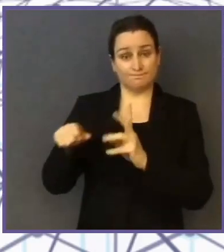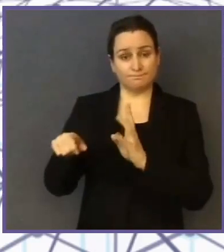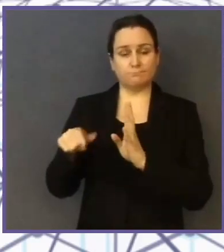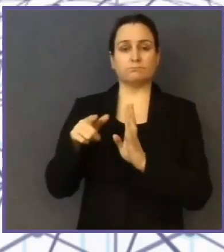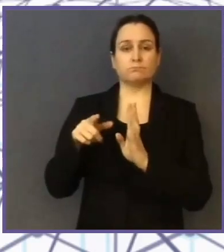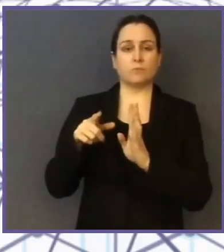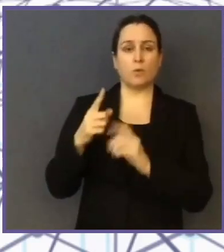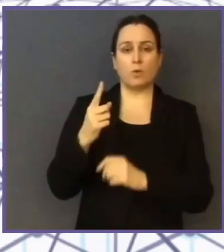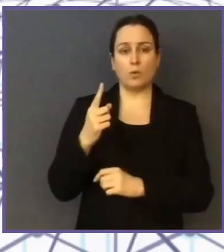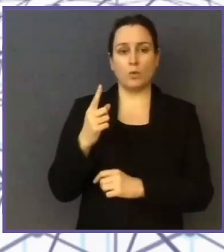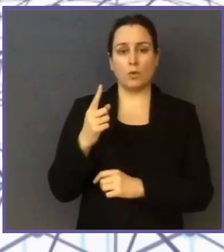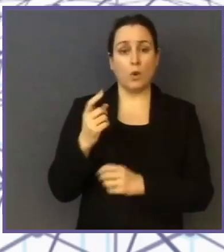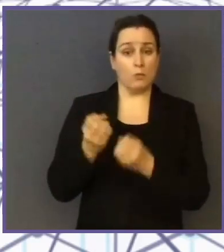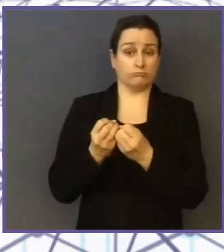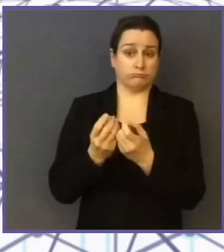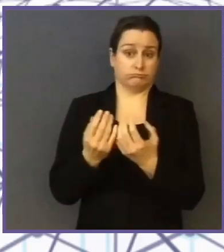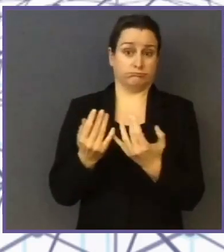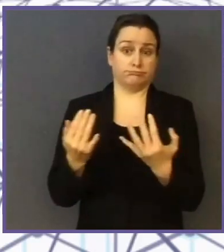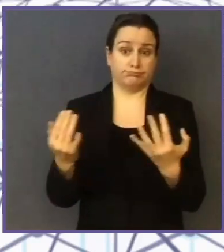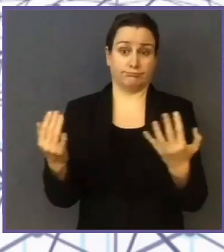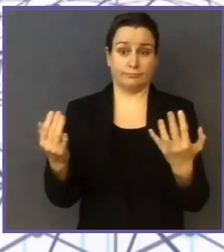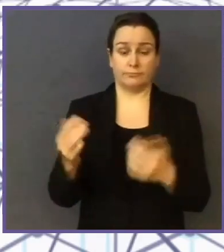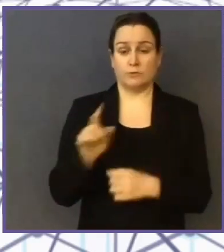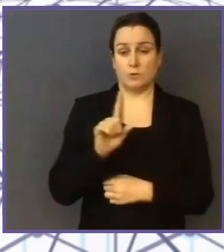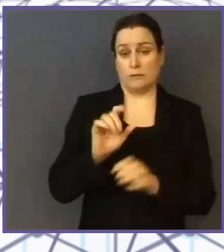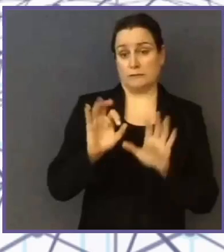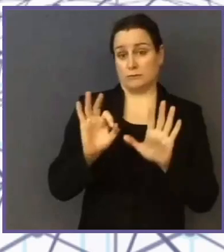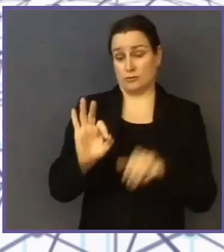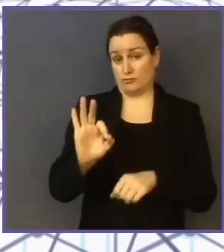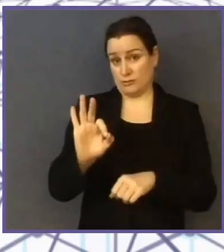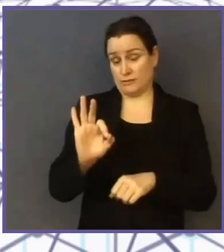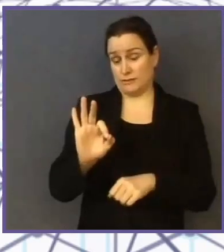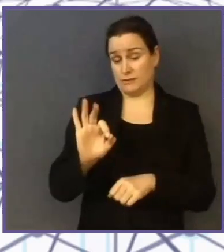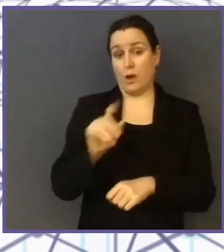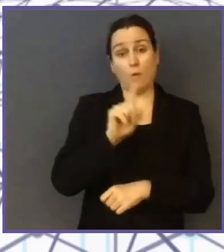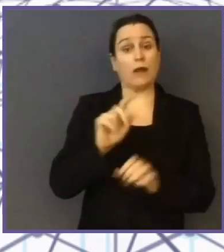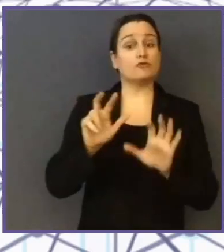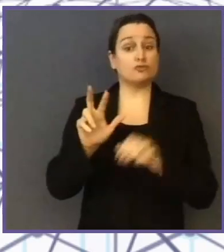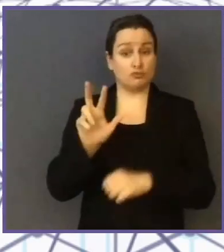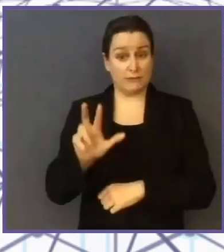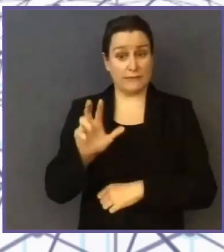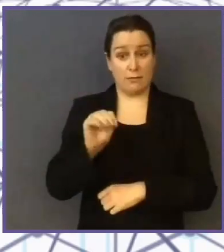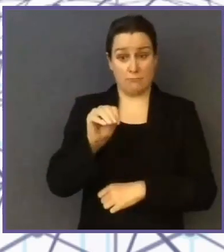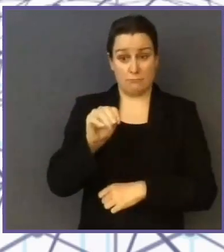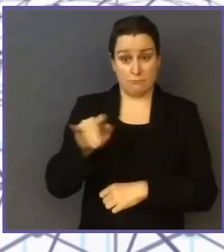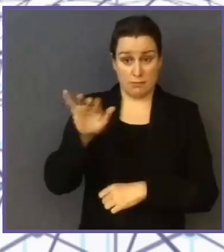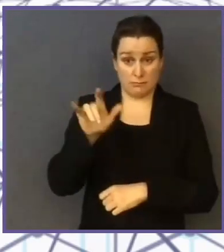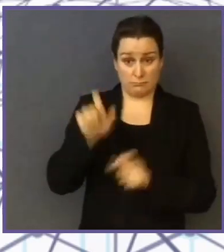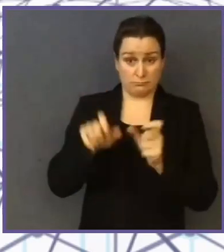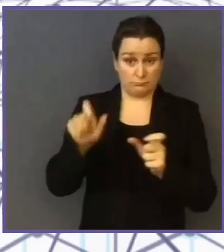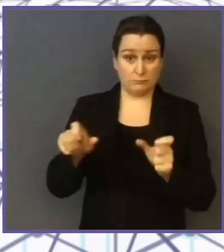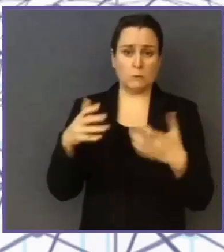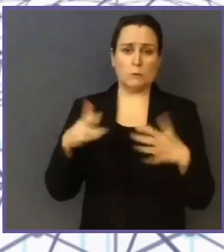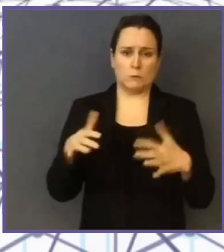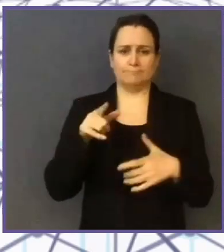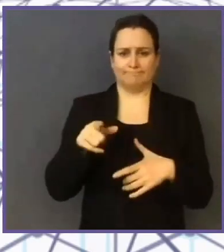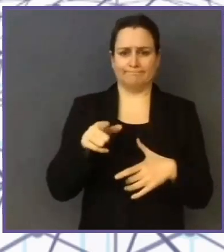disabilities. Given our geographical and economic scenario, the need for local production of assisted products is high.